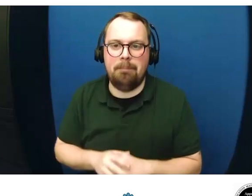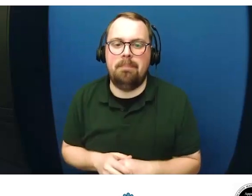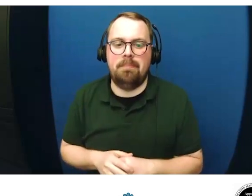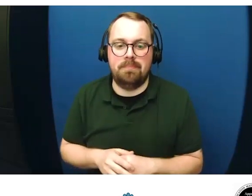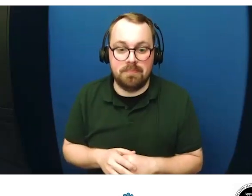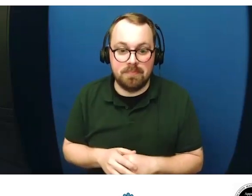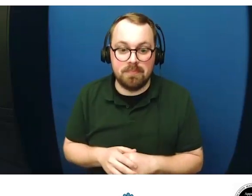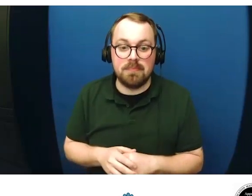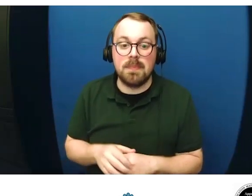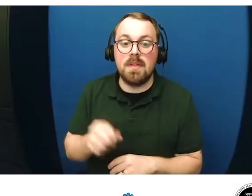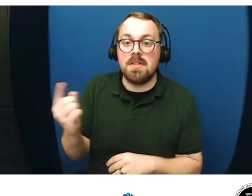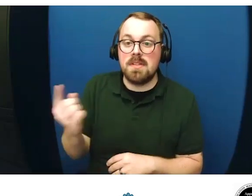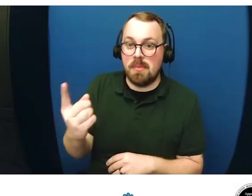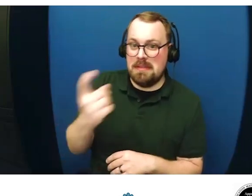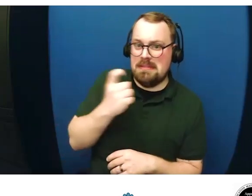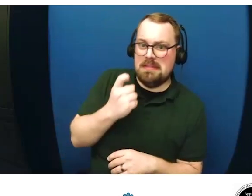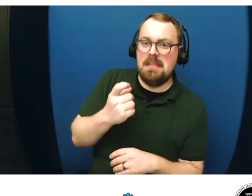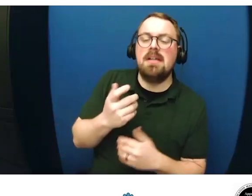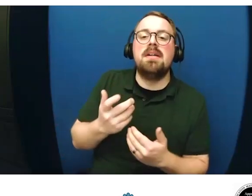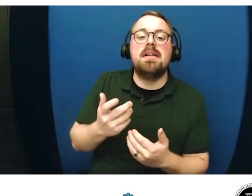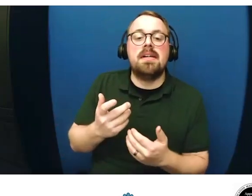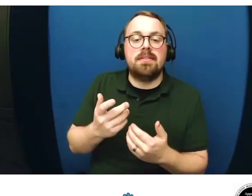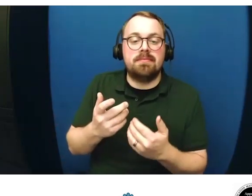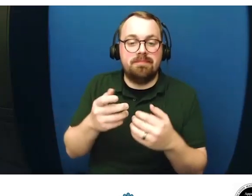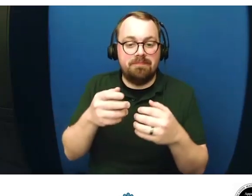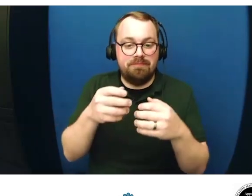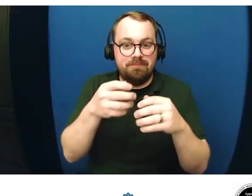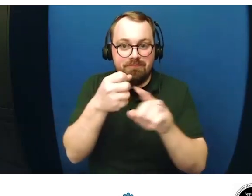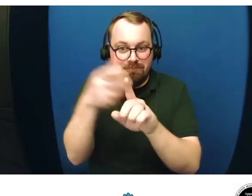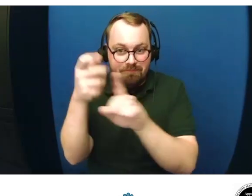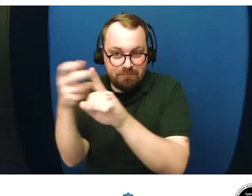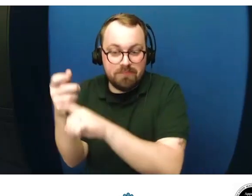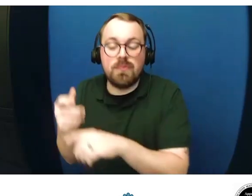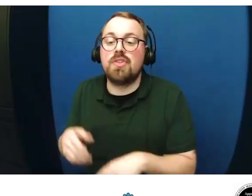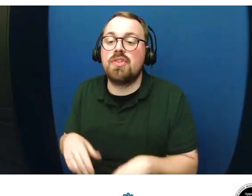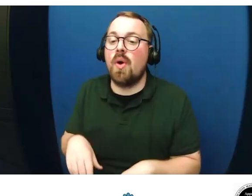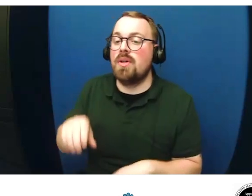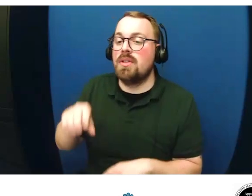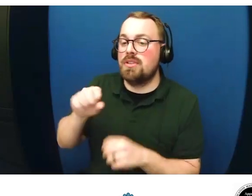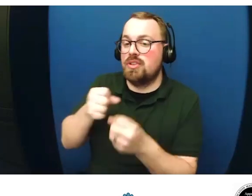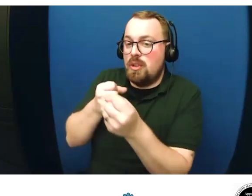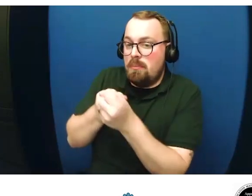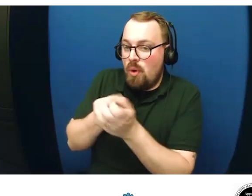Yes. Somebody asked to familiarize with those terms. Absolutely. So Support Service Provider